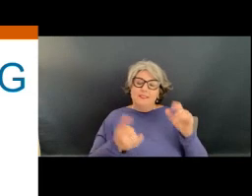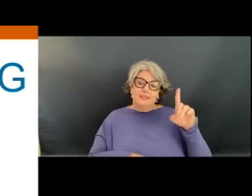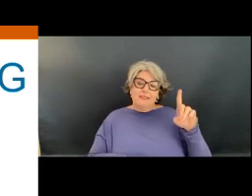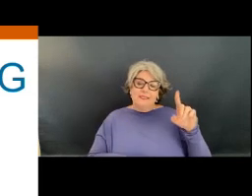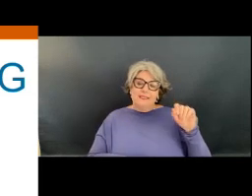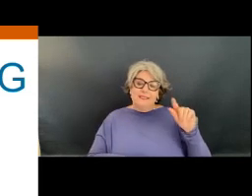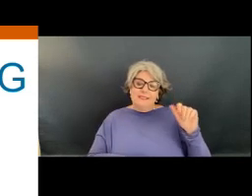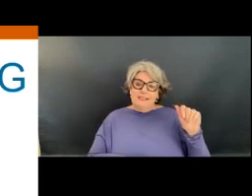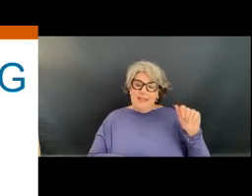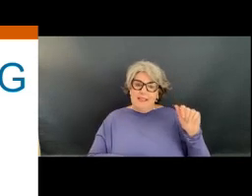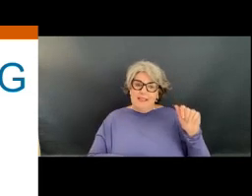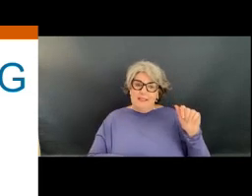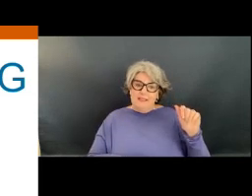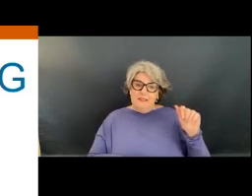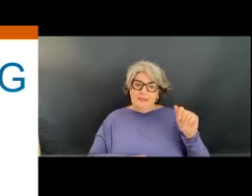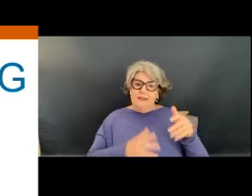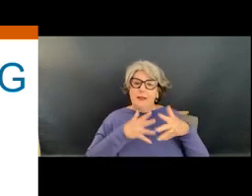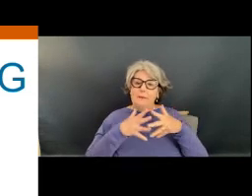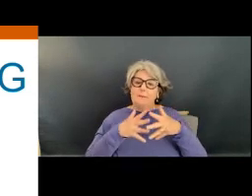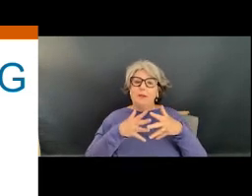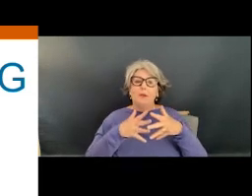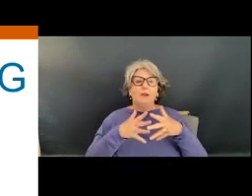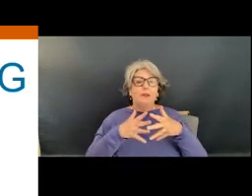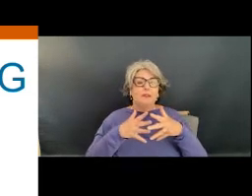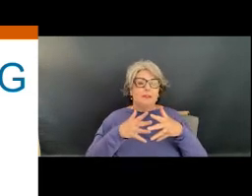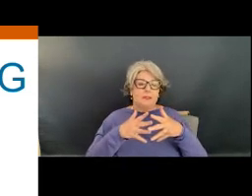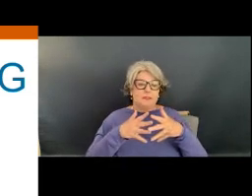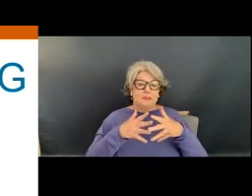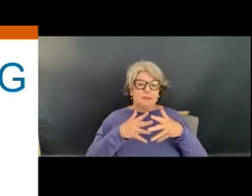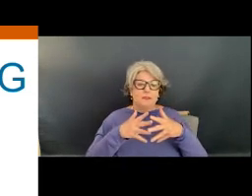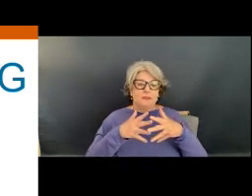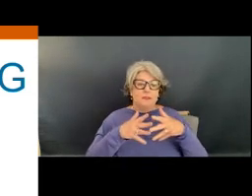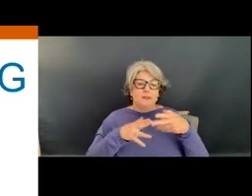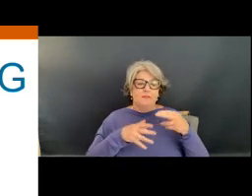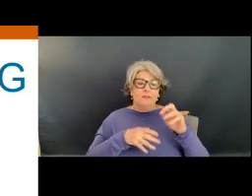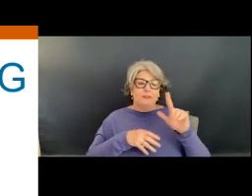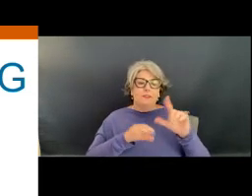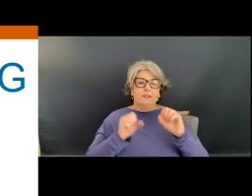American Physical Society survey of more than 4000 undergraduate